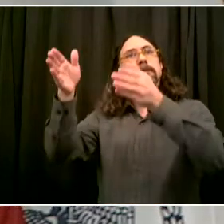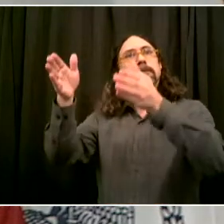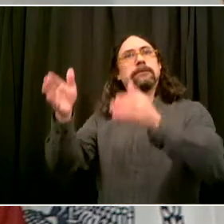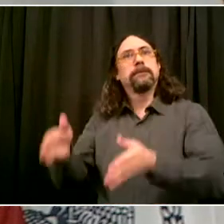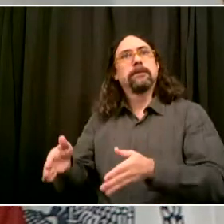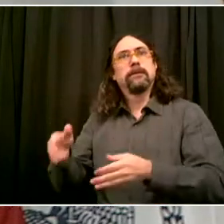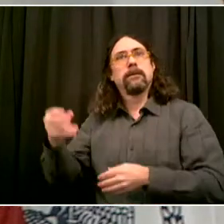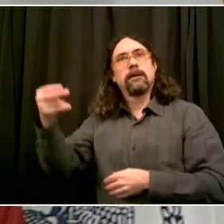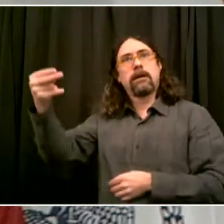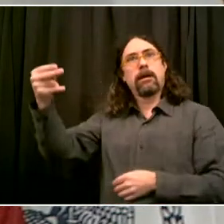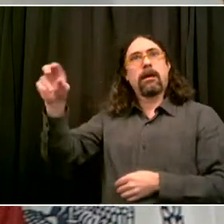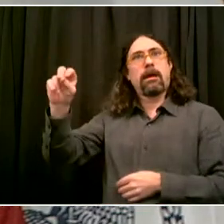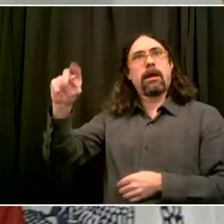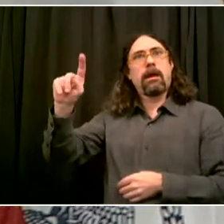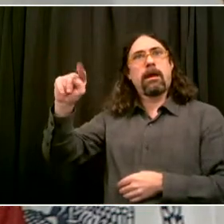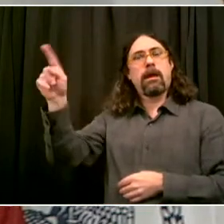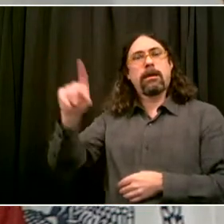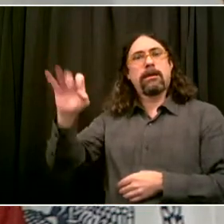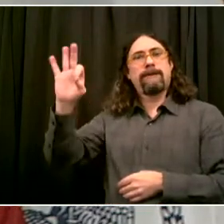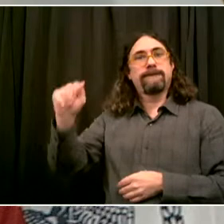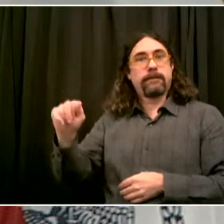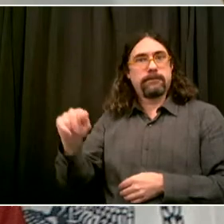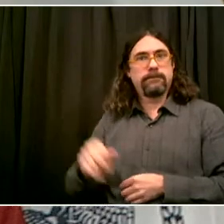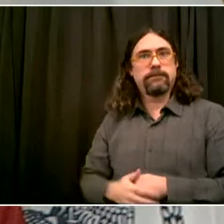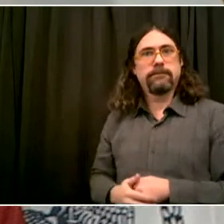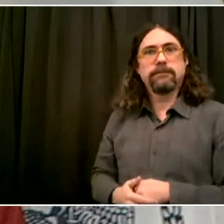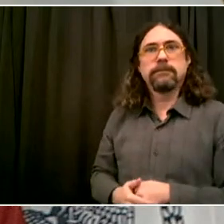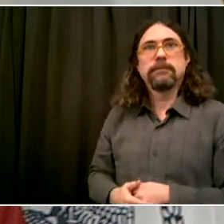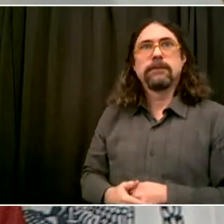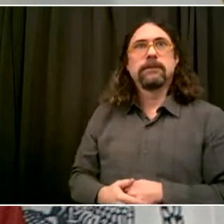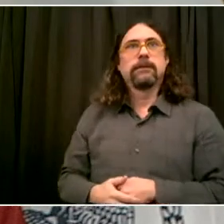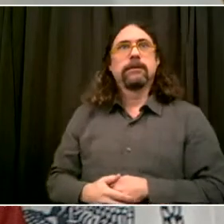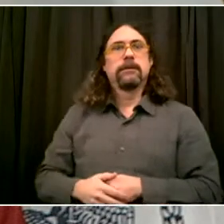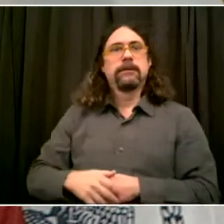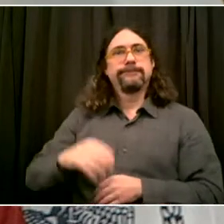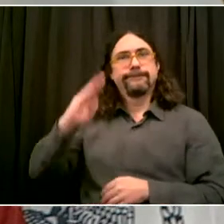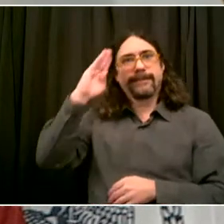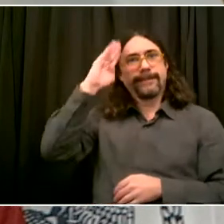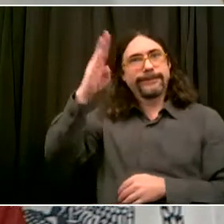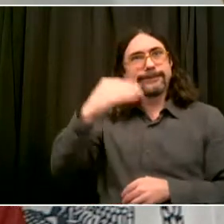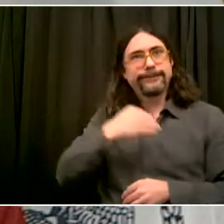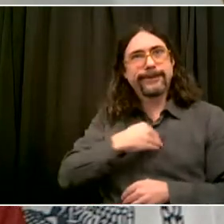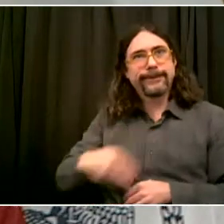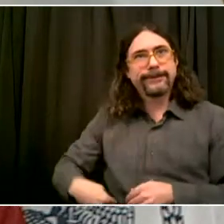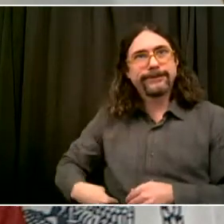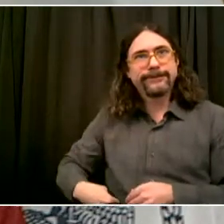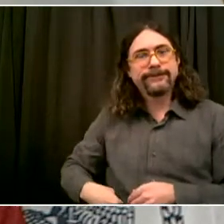CITY. Re> porter: HI MR. MAYOR, HOW AREEYO UU? HELLO, ODESSA, HOW ARE